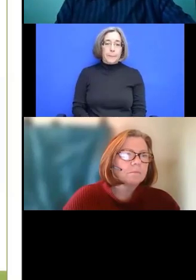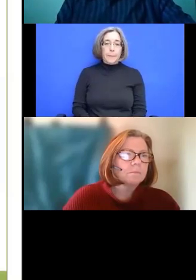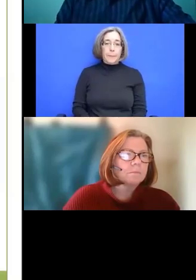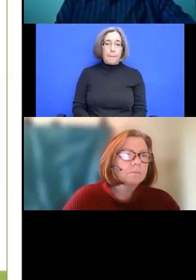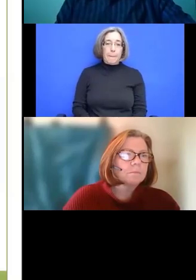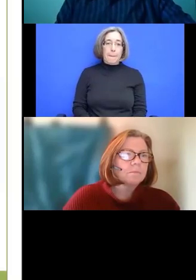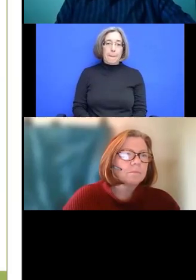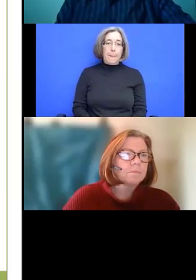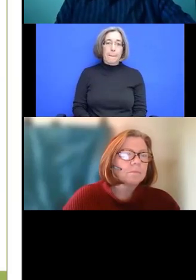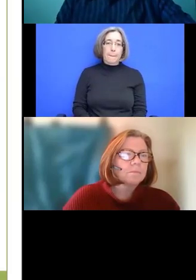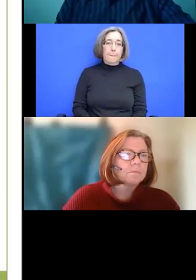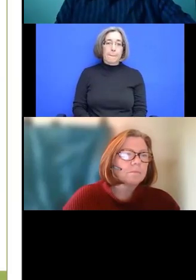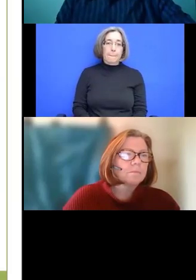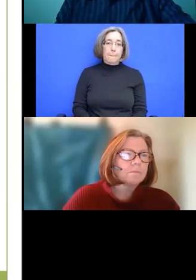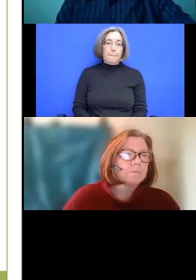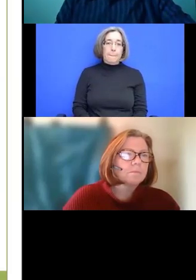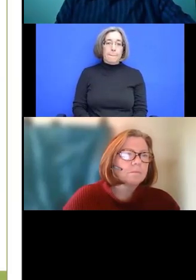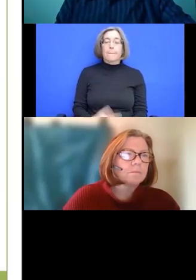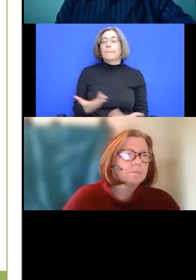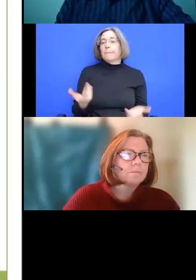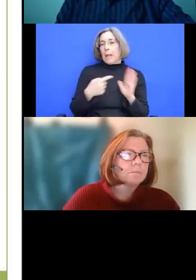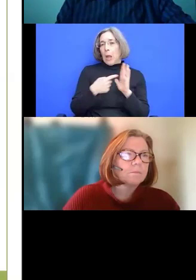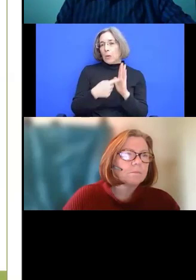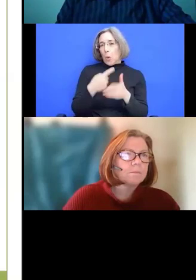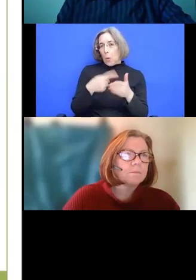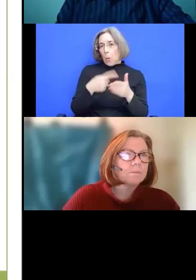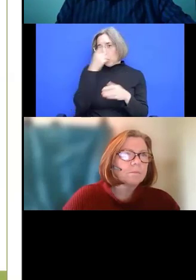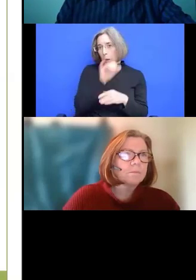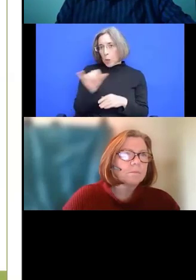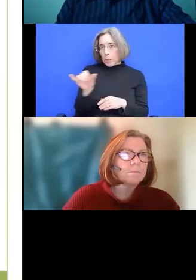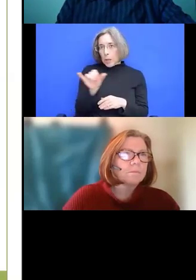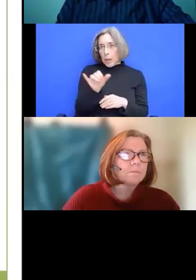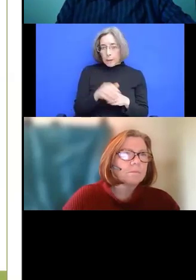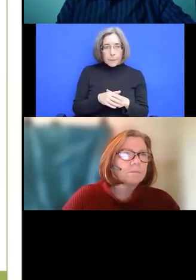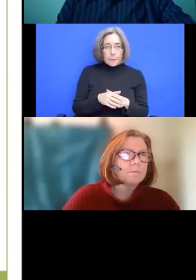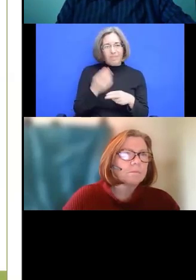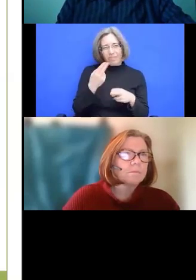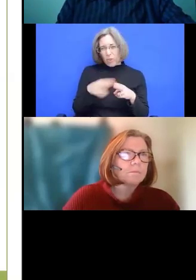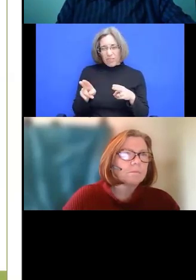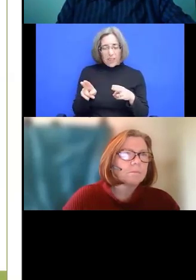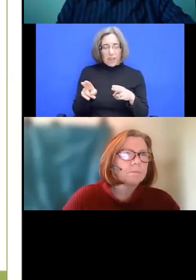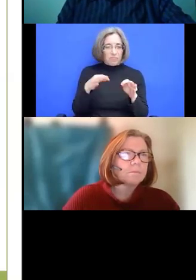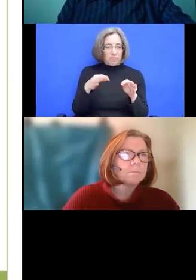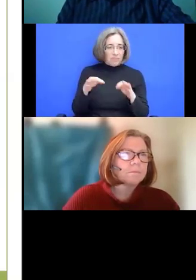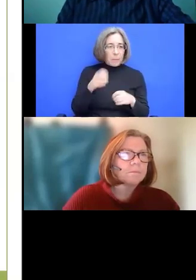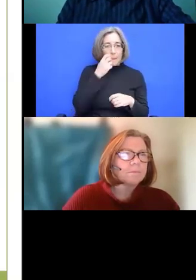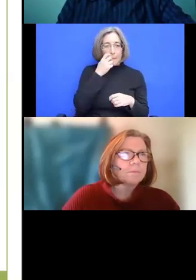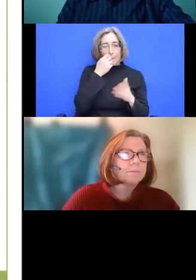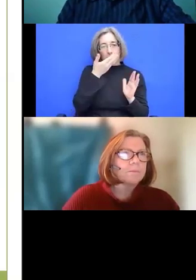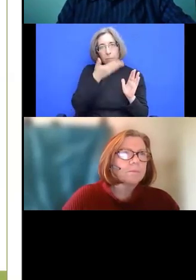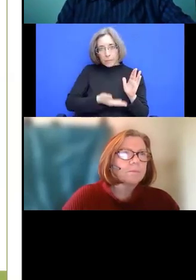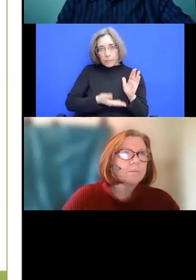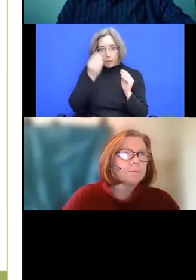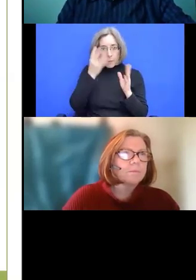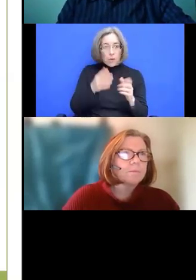So here is a little bit of what it looks like. I'm not going to spend a lot of time on this, but you'll see some information there and the tiles that you see in the center